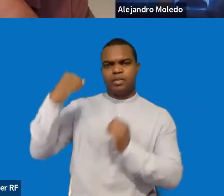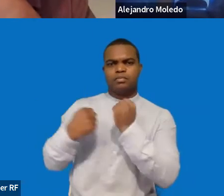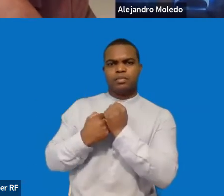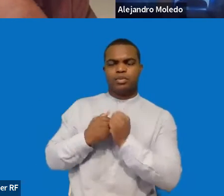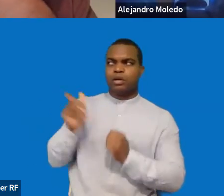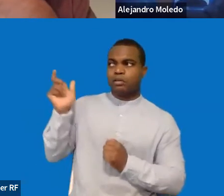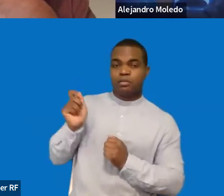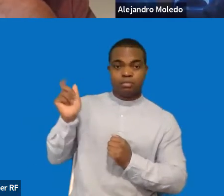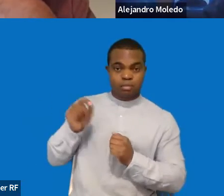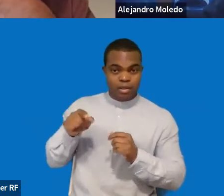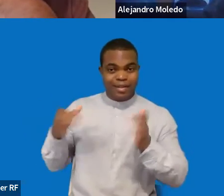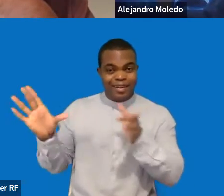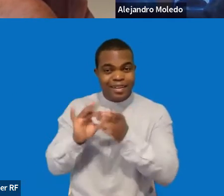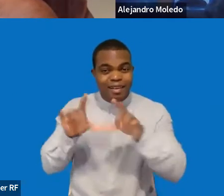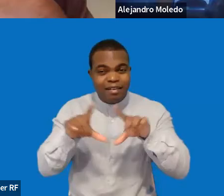such as Erasmus, that we all know,